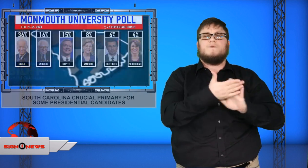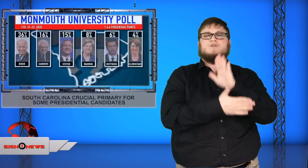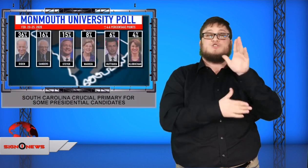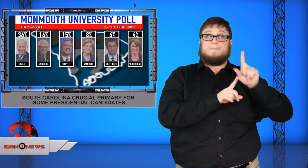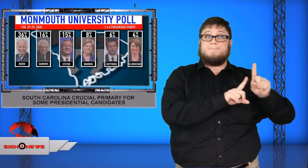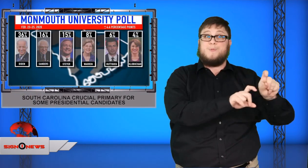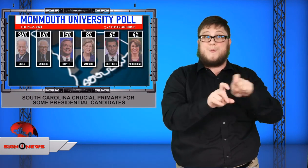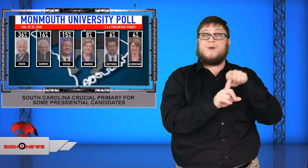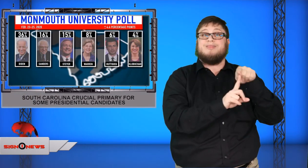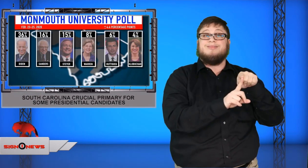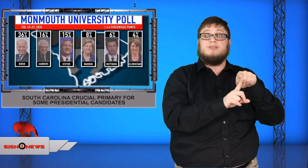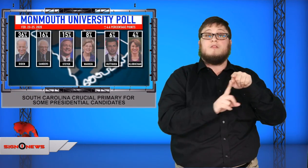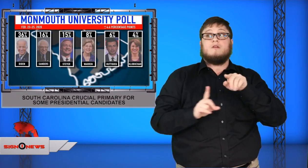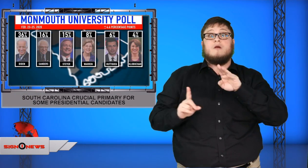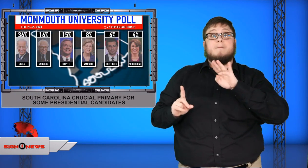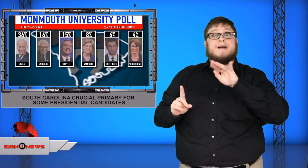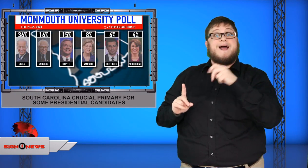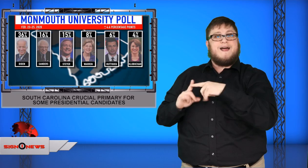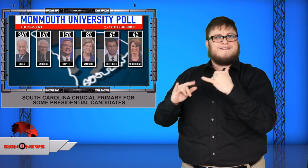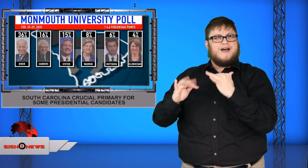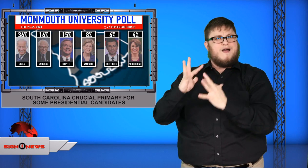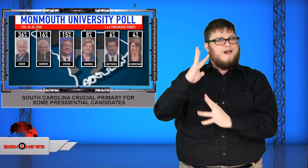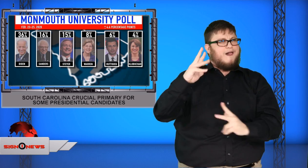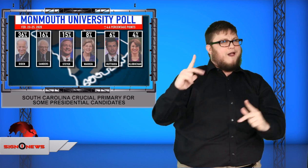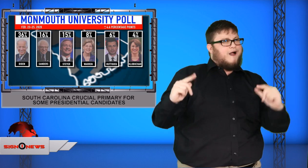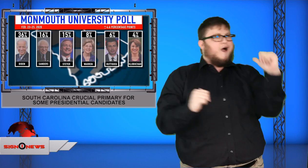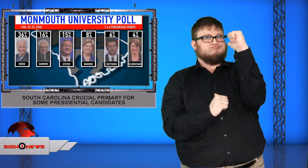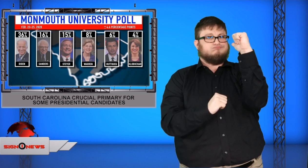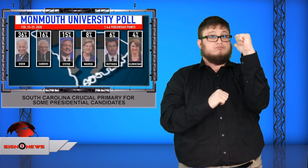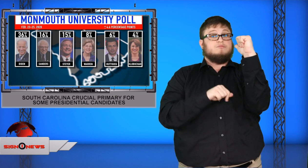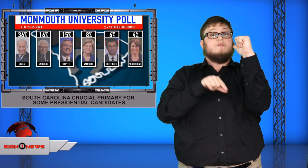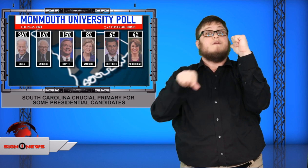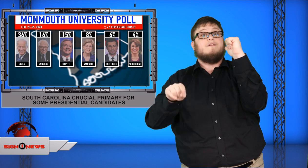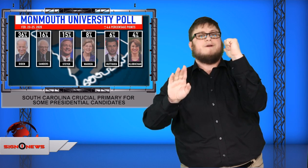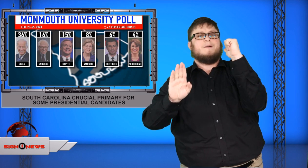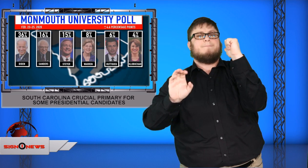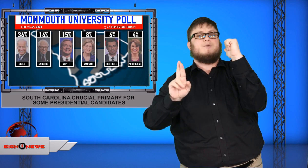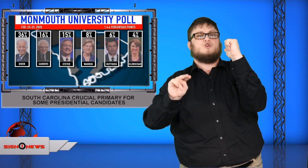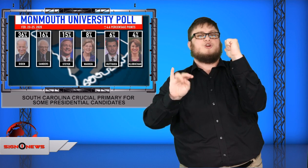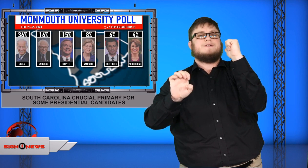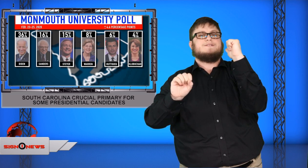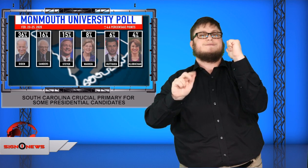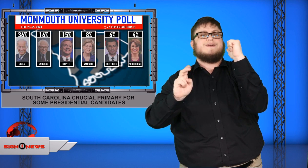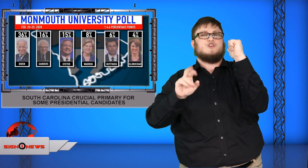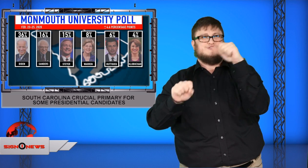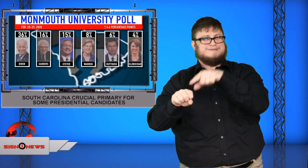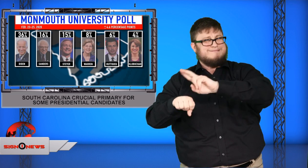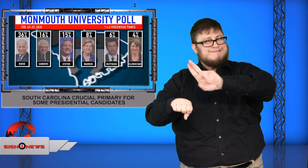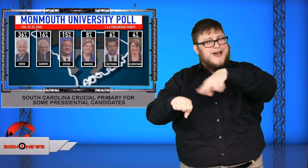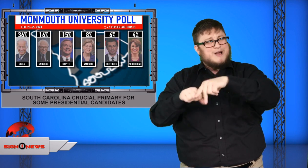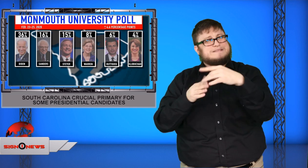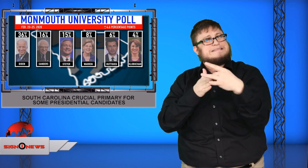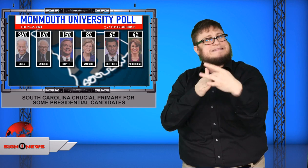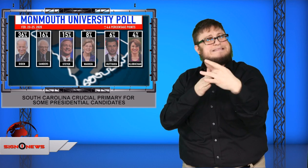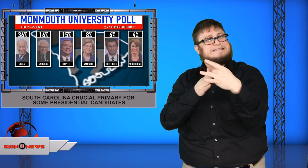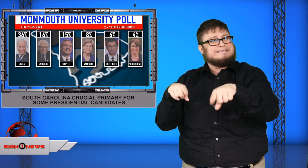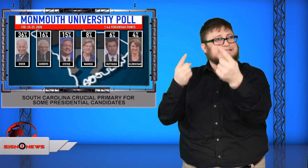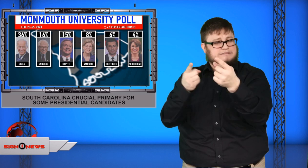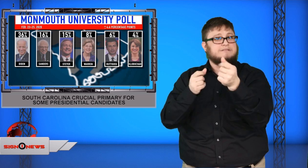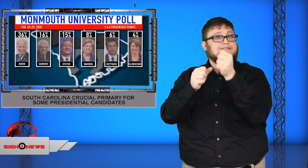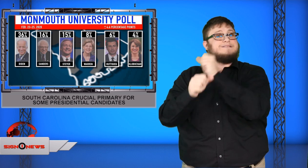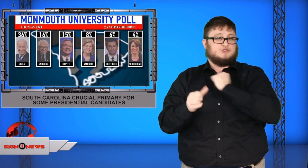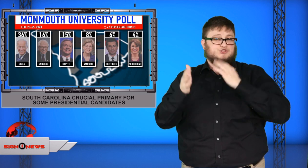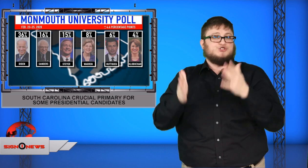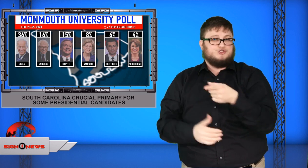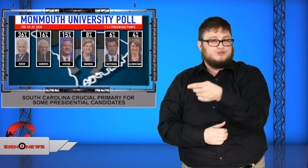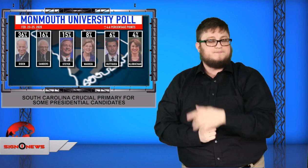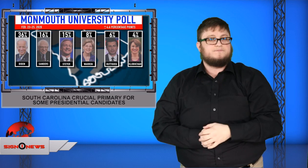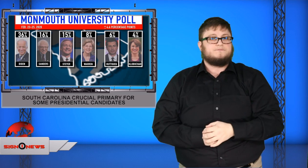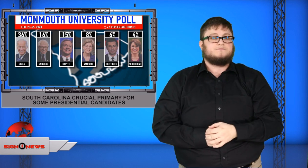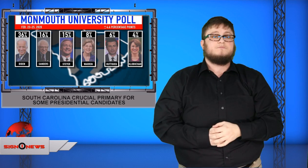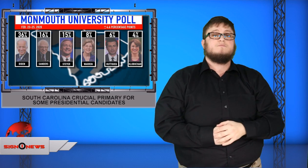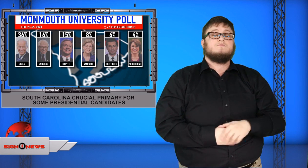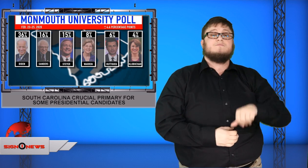University poll, Biden is ahead of national front runner Senator Bernie Sanders.